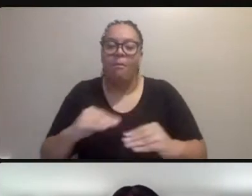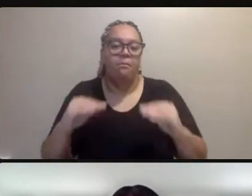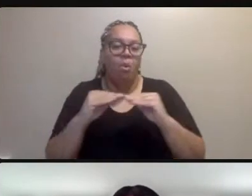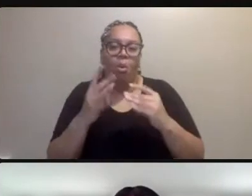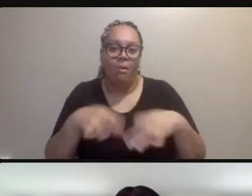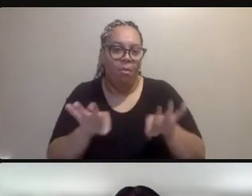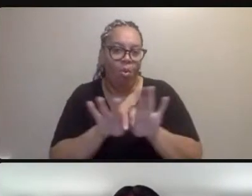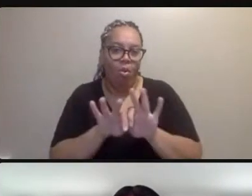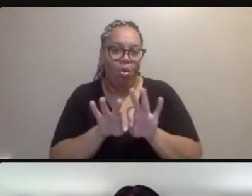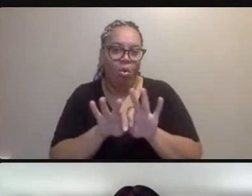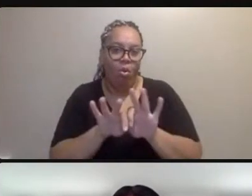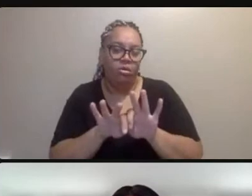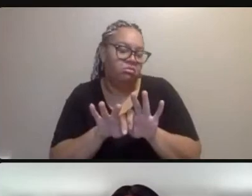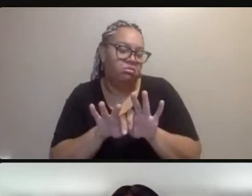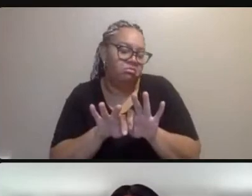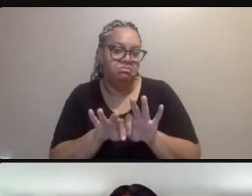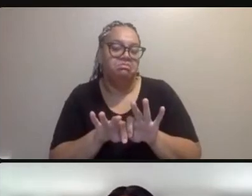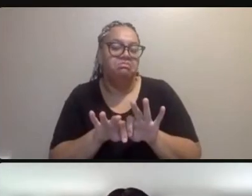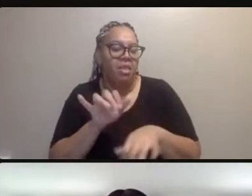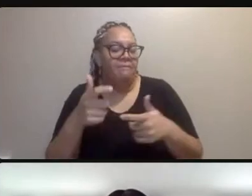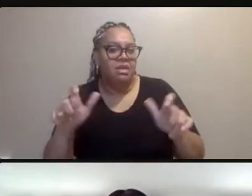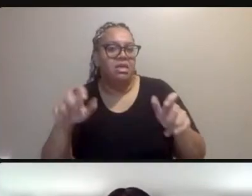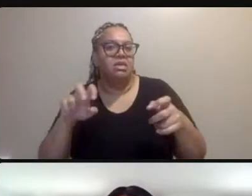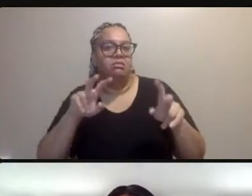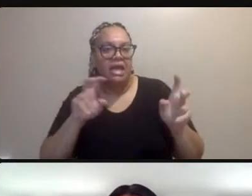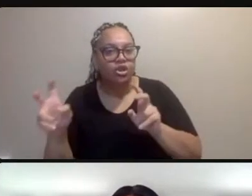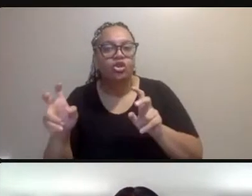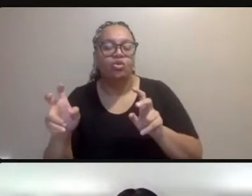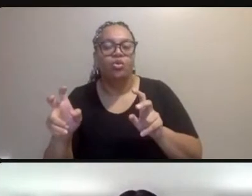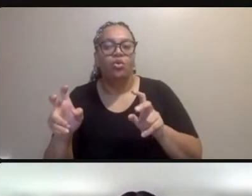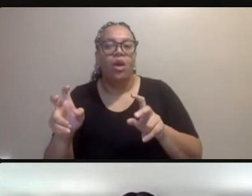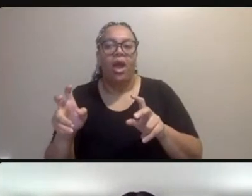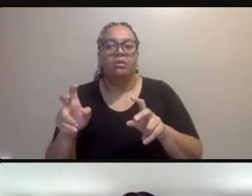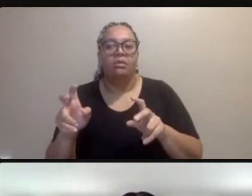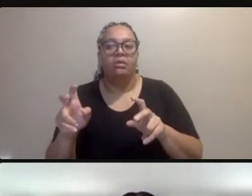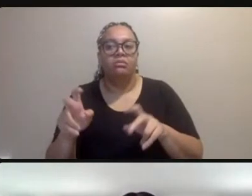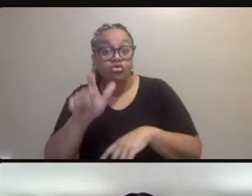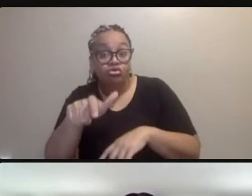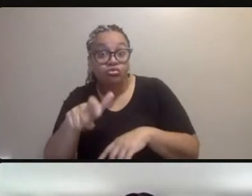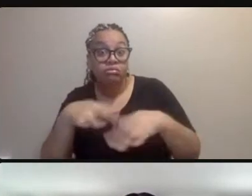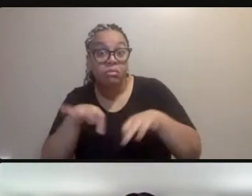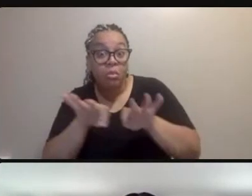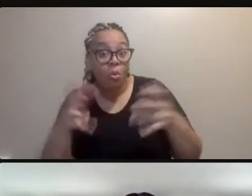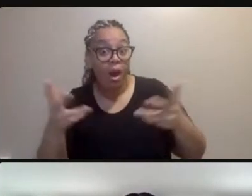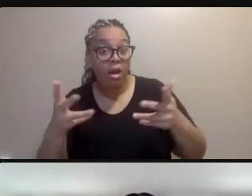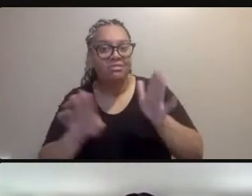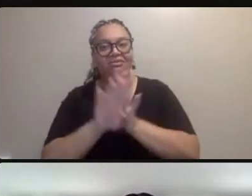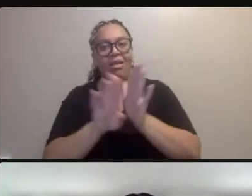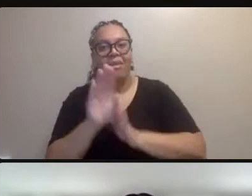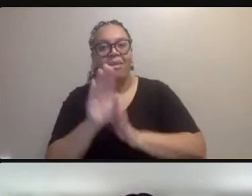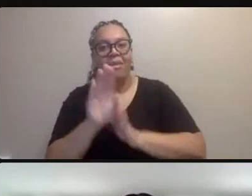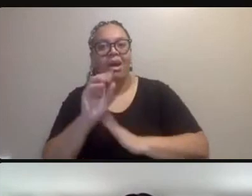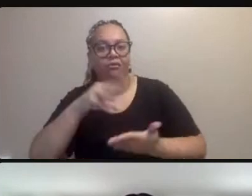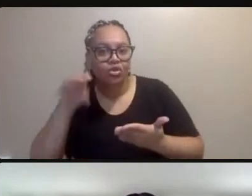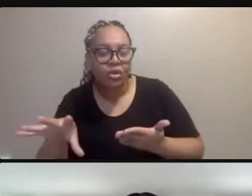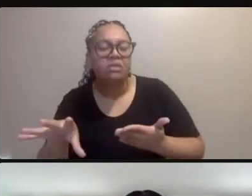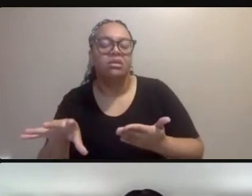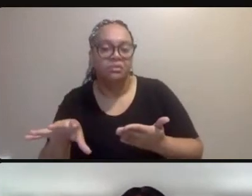WEREN'T. AND IT WAS A ISSUE OF WHERE THERE WAS DOLLARS OR MORE